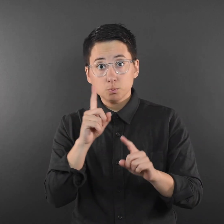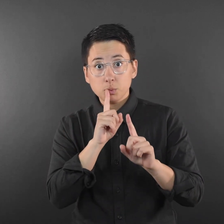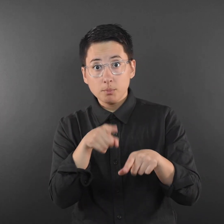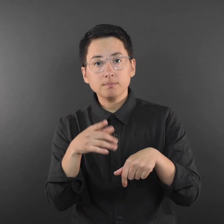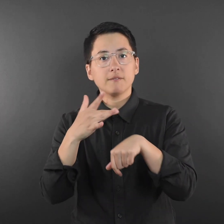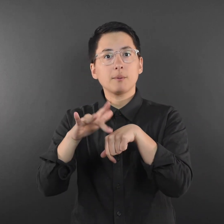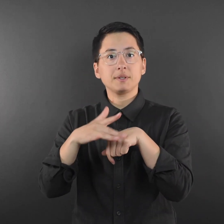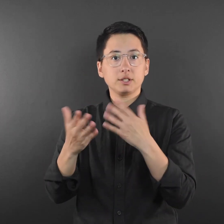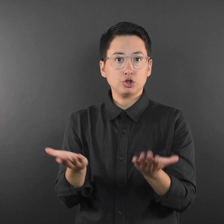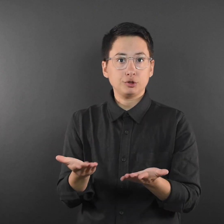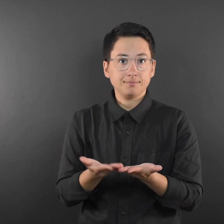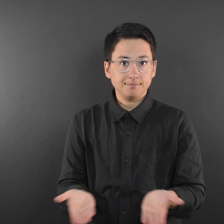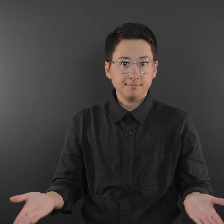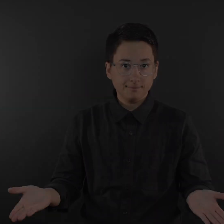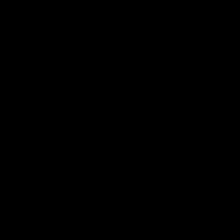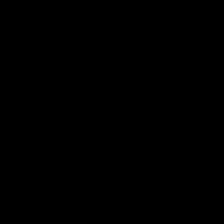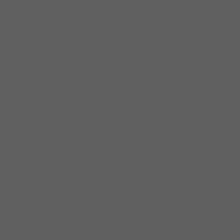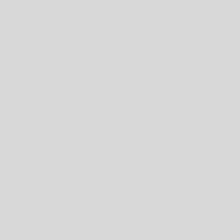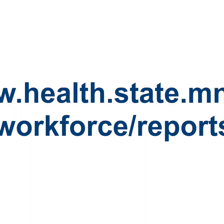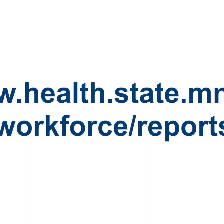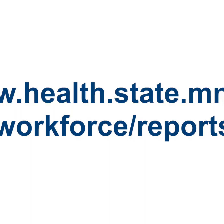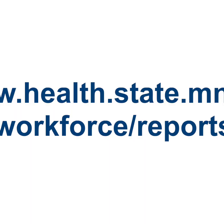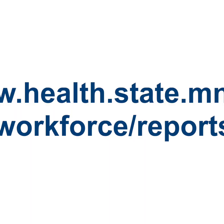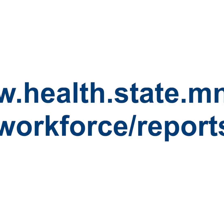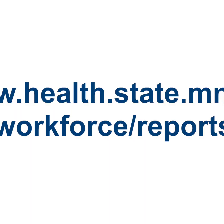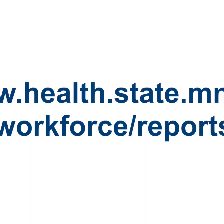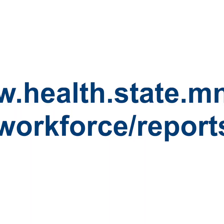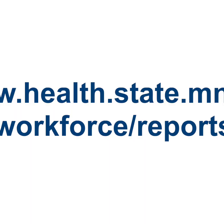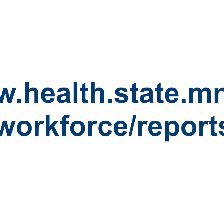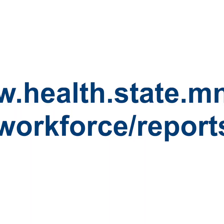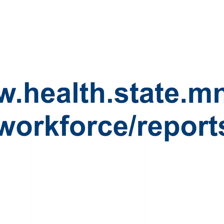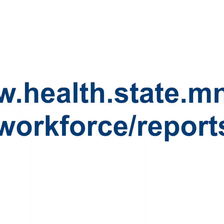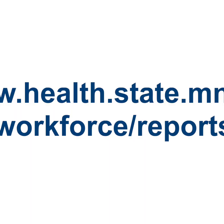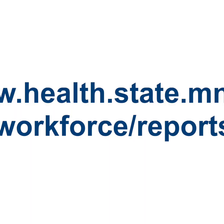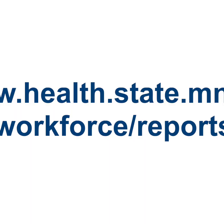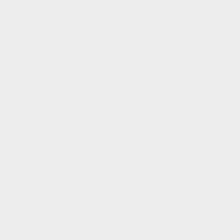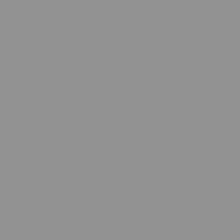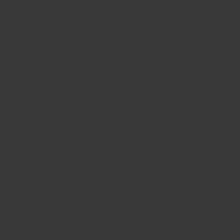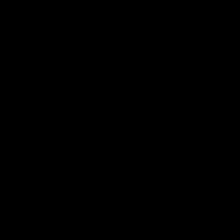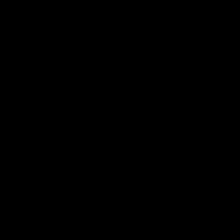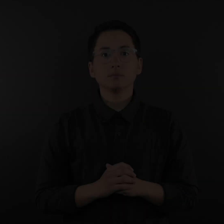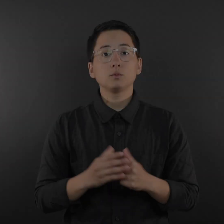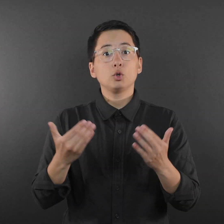The report is available at Health Care Workforce Reports and Presentations.